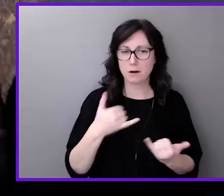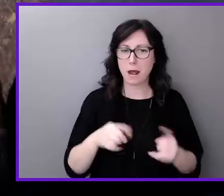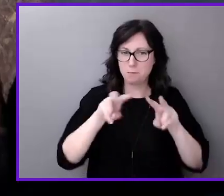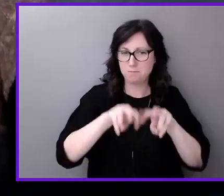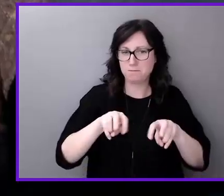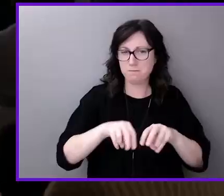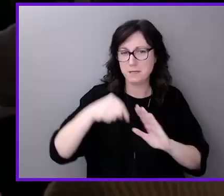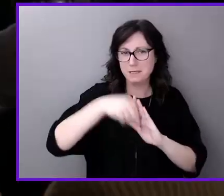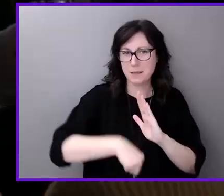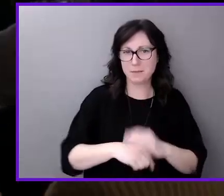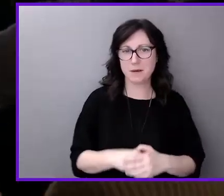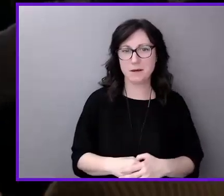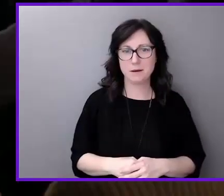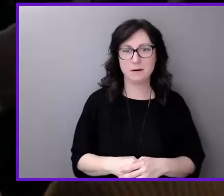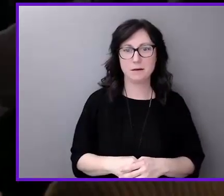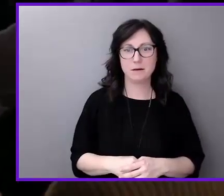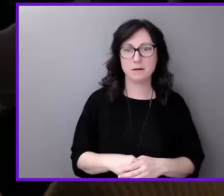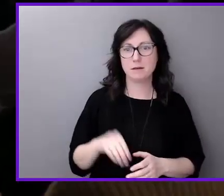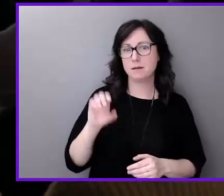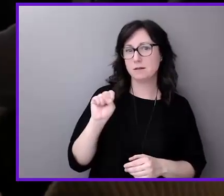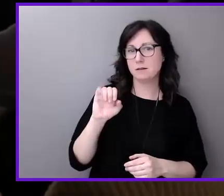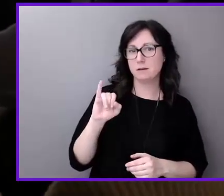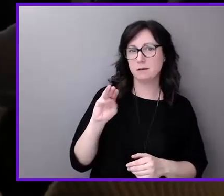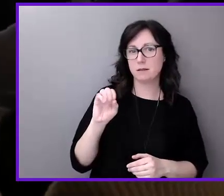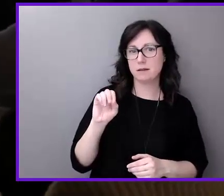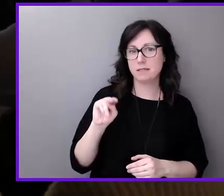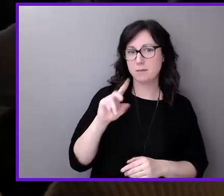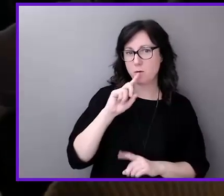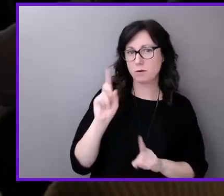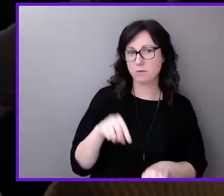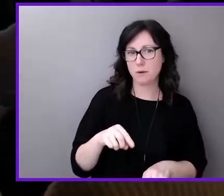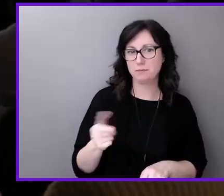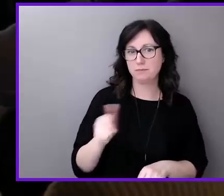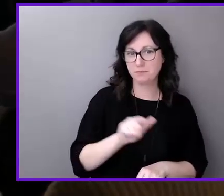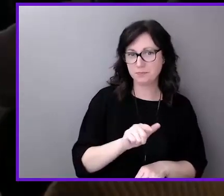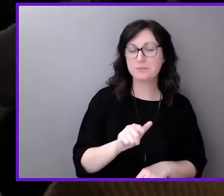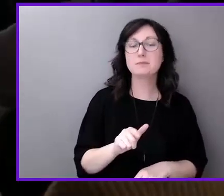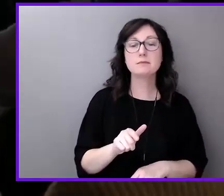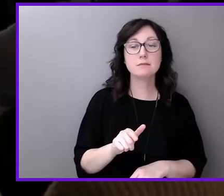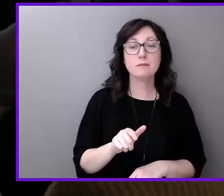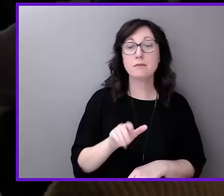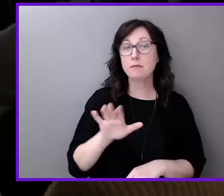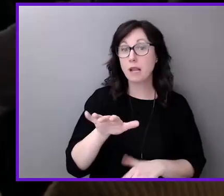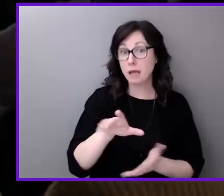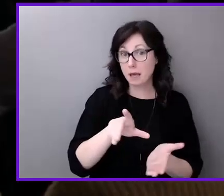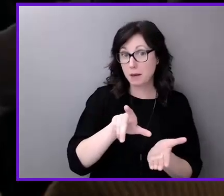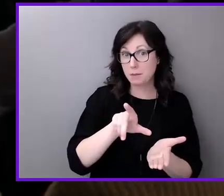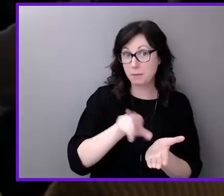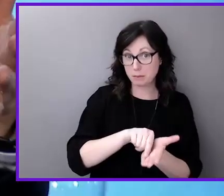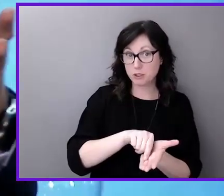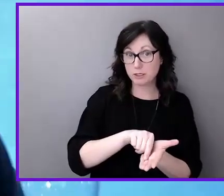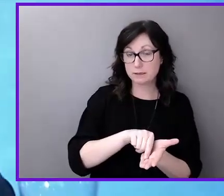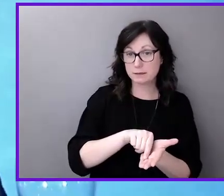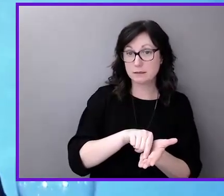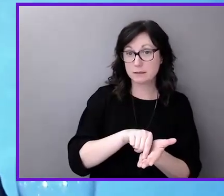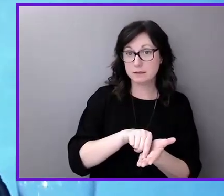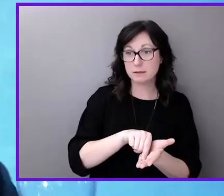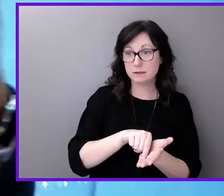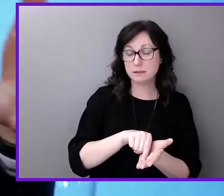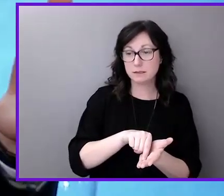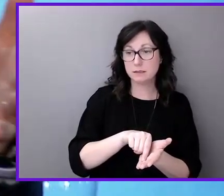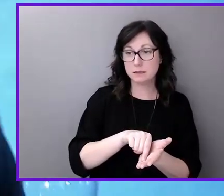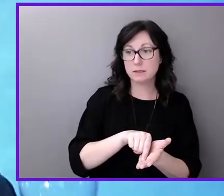And just to add that publishing is a kind of a responsibility that is shared